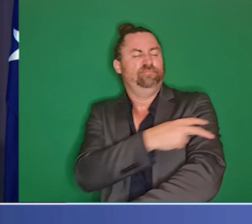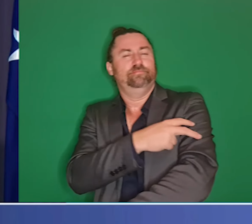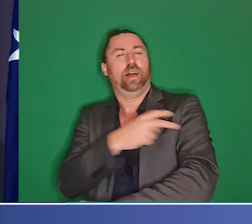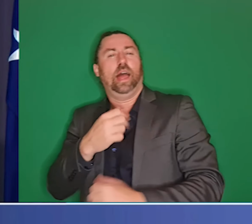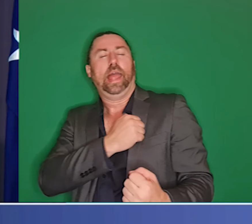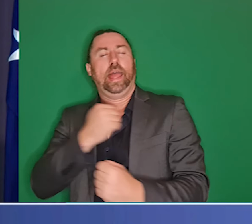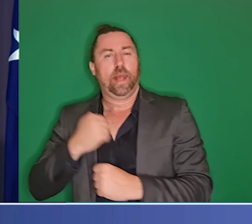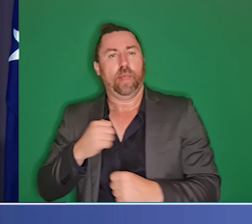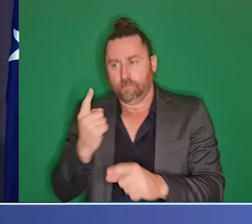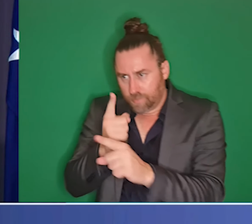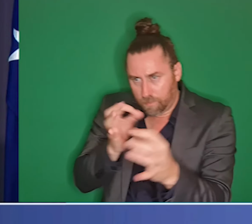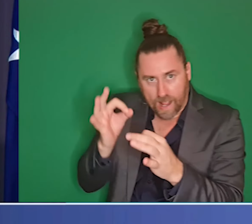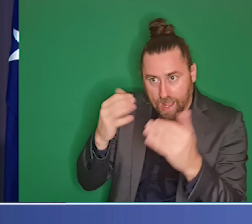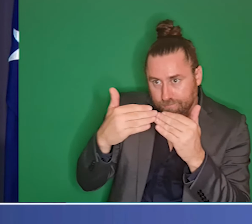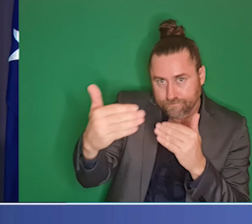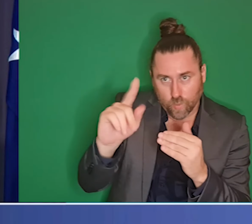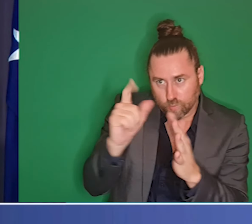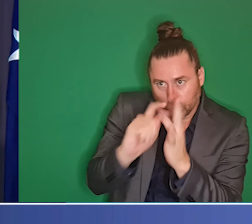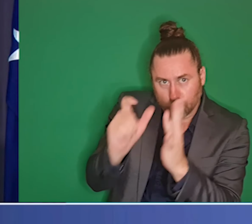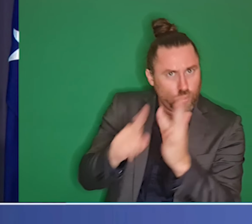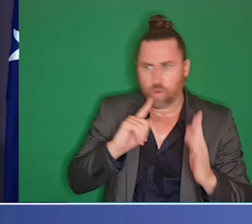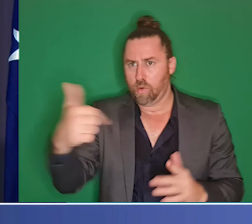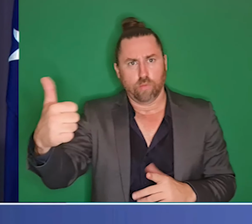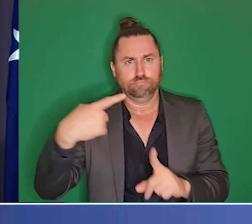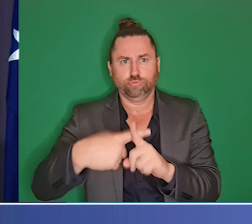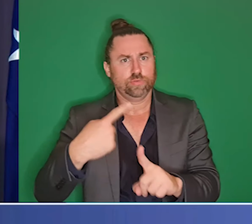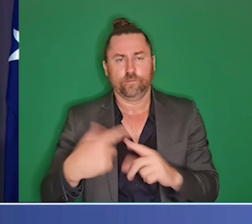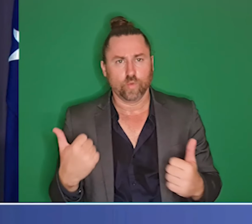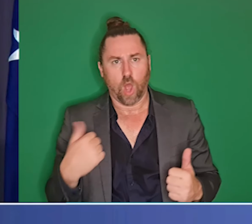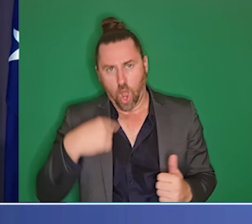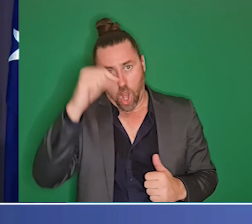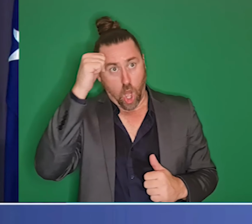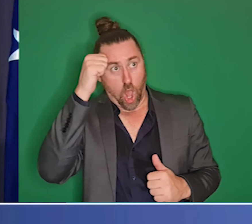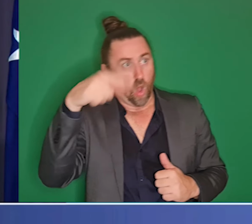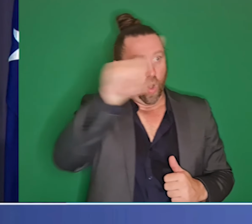and that's very encouraging. Certainly, they are high risk people. We want to get that booster in.